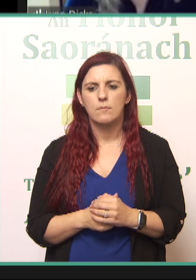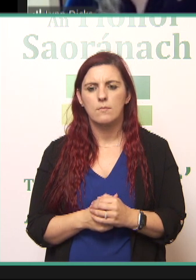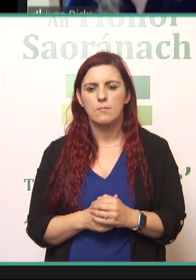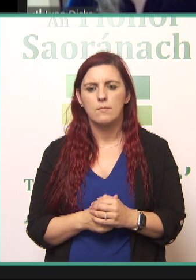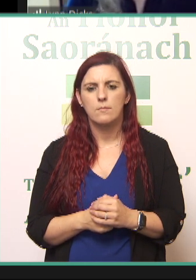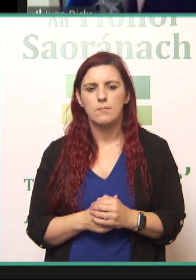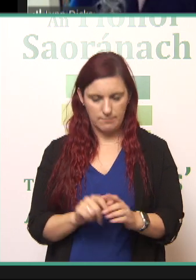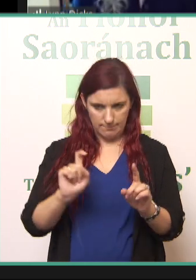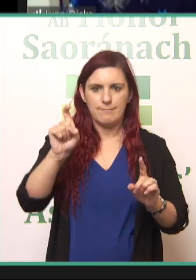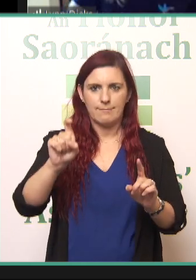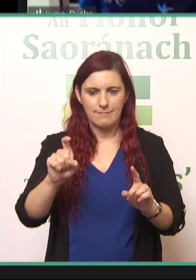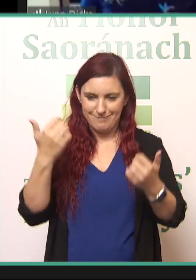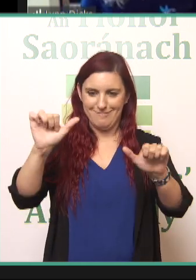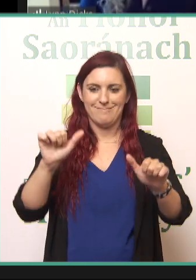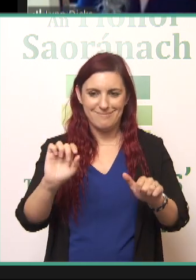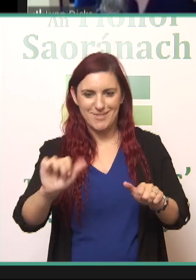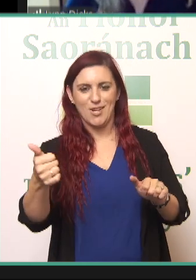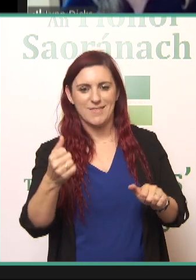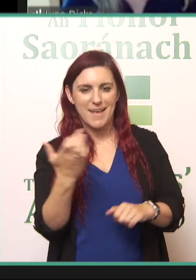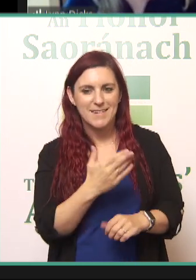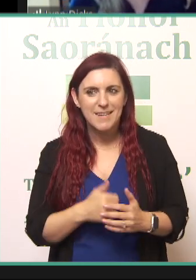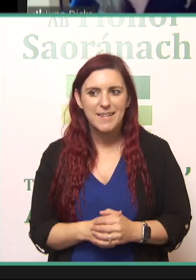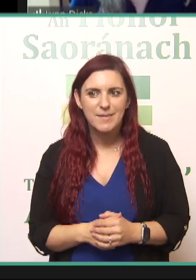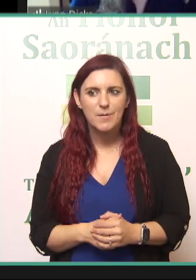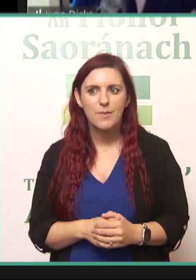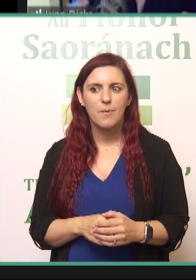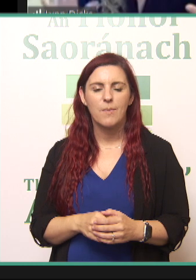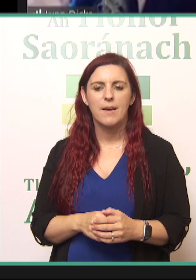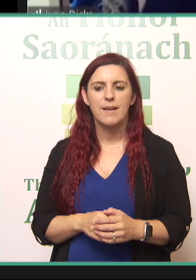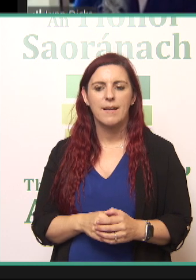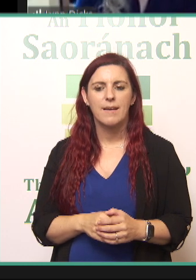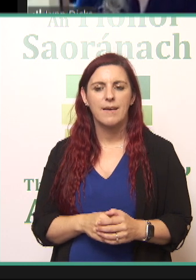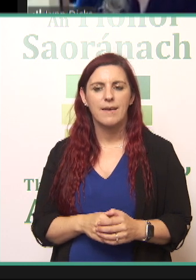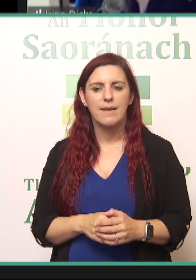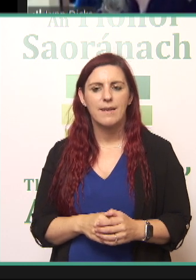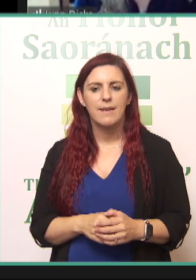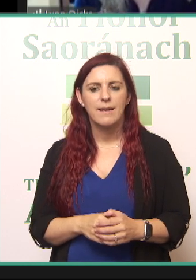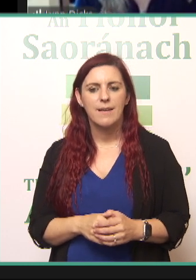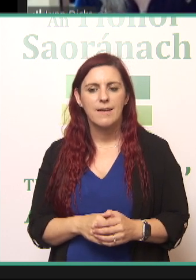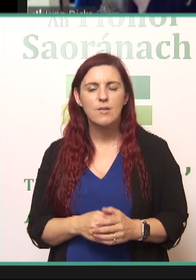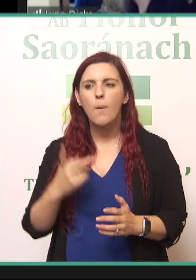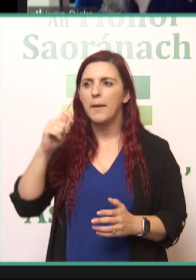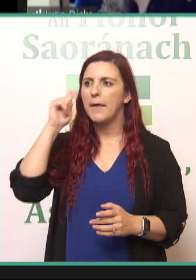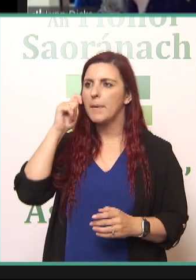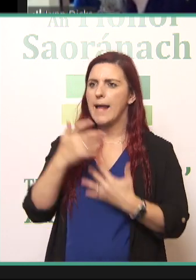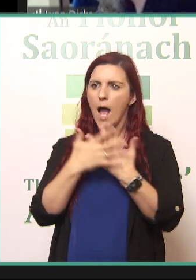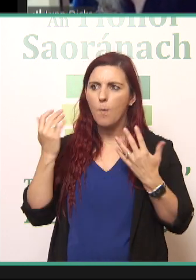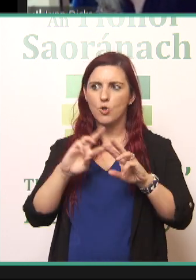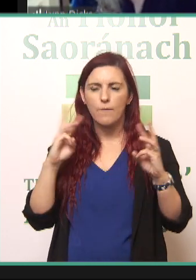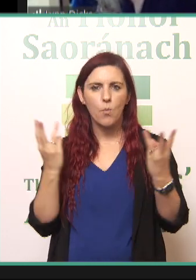possibly yes there we go is the um the extent of the world that's being used for agriculture this